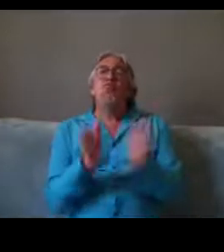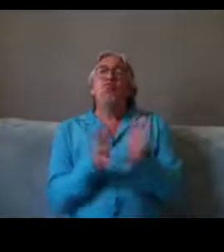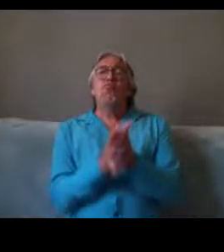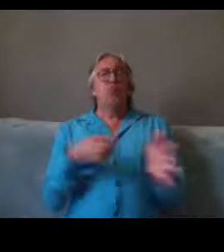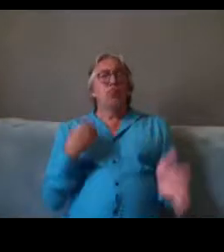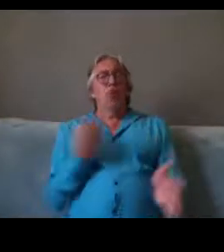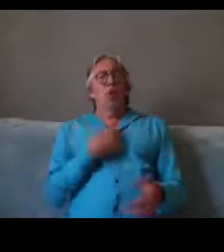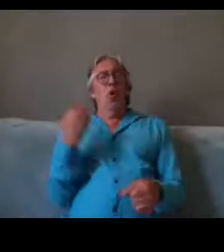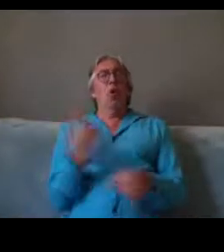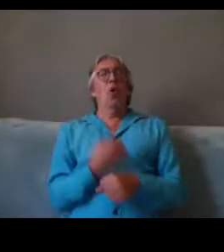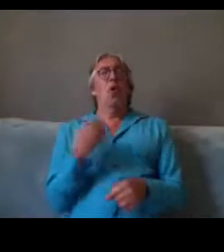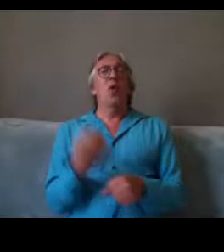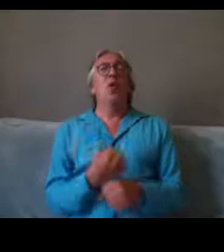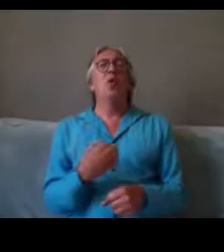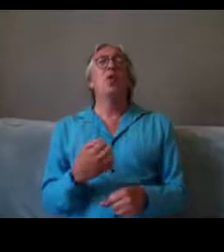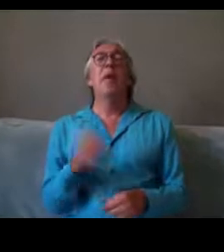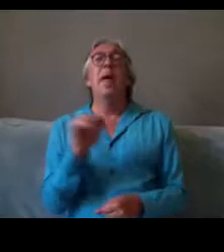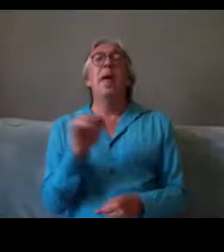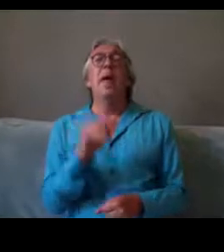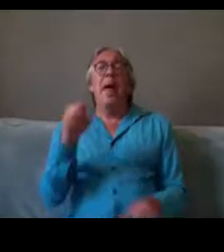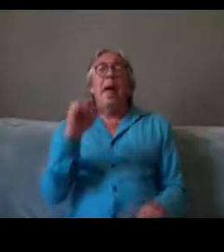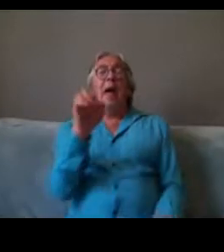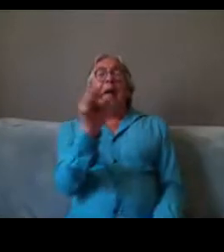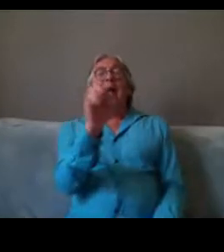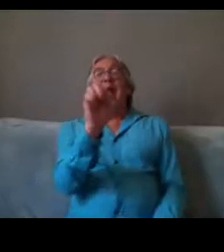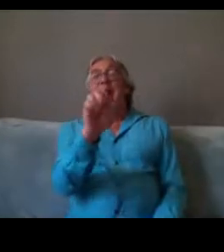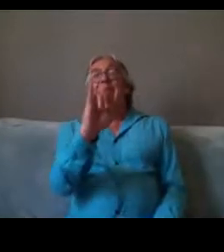that the special needs support and the special needs students,